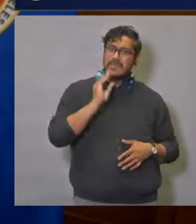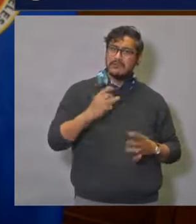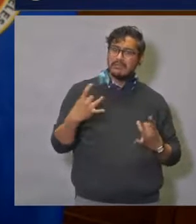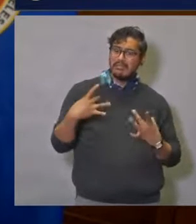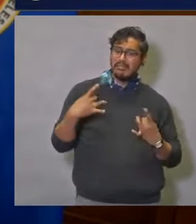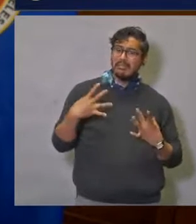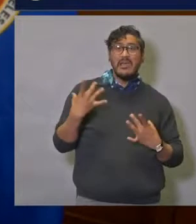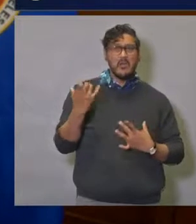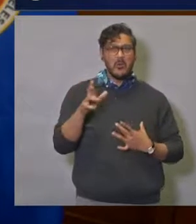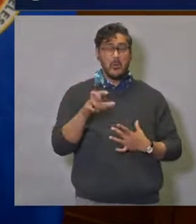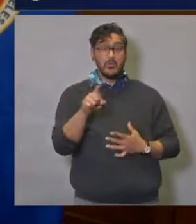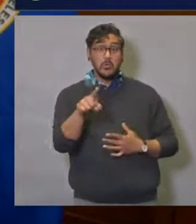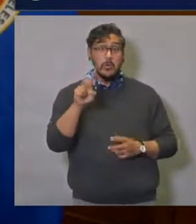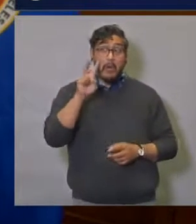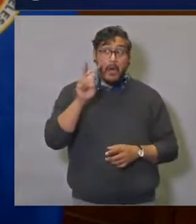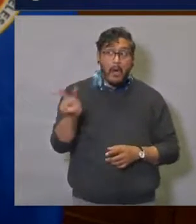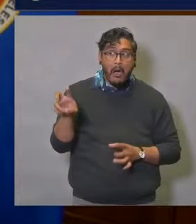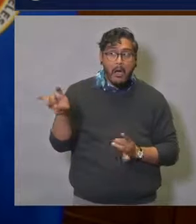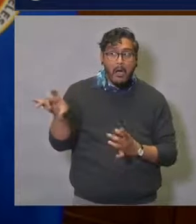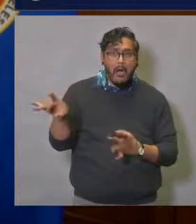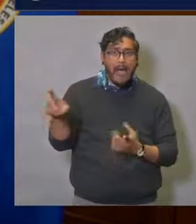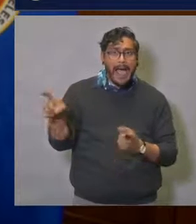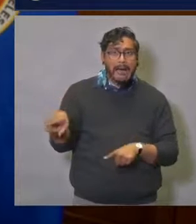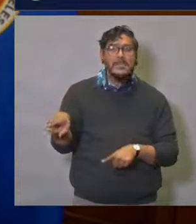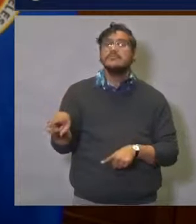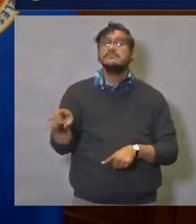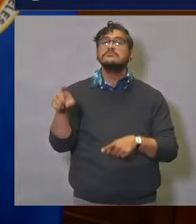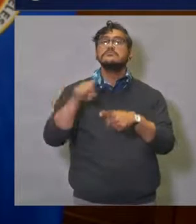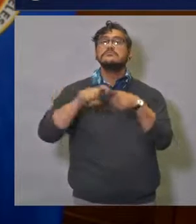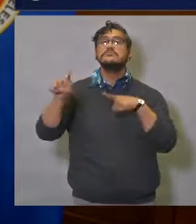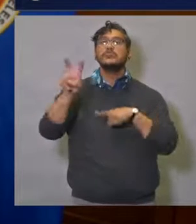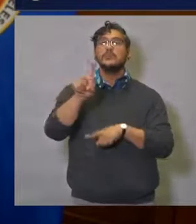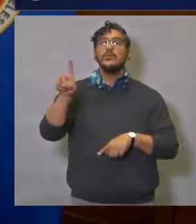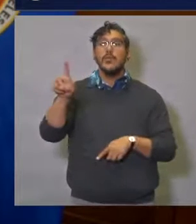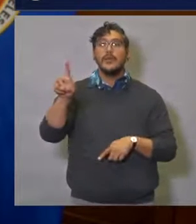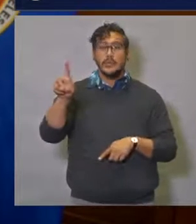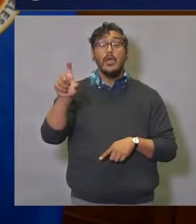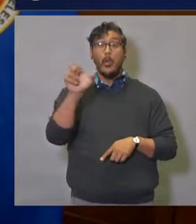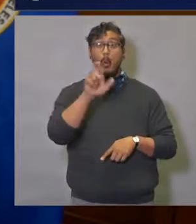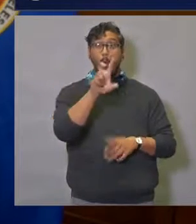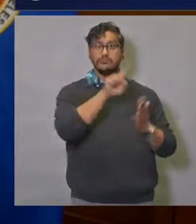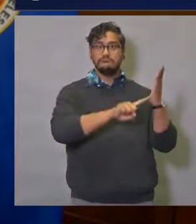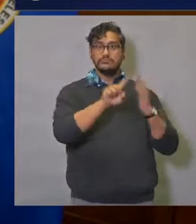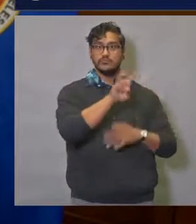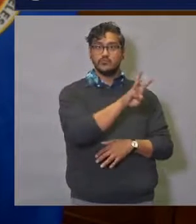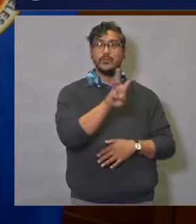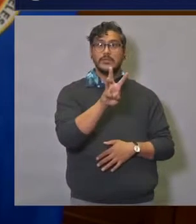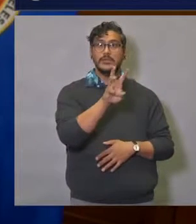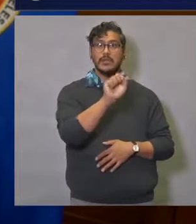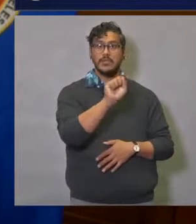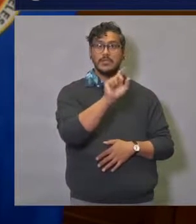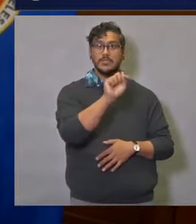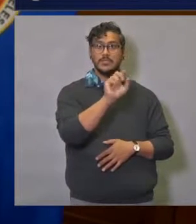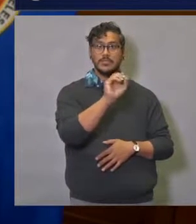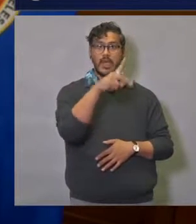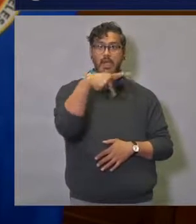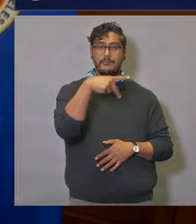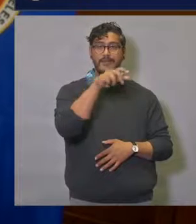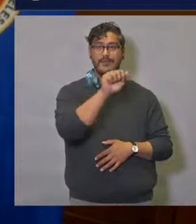HAVE EXPERIENCED OR WITNESSED AN ACT OF HATE TO PLEASE CONSIDER